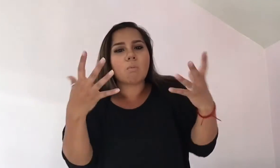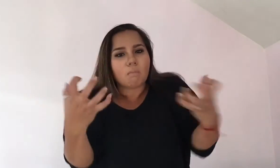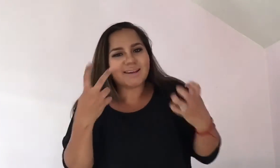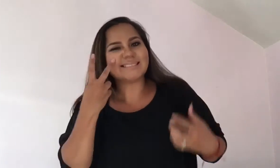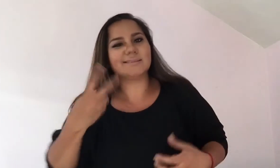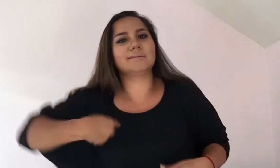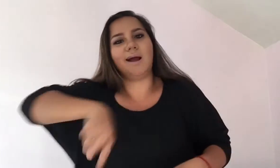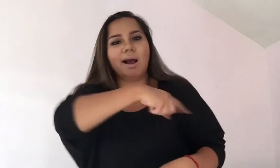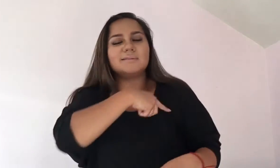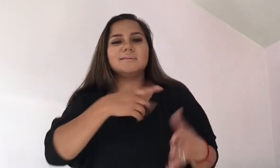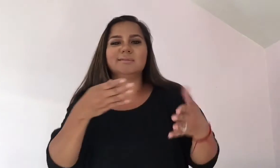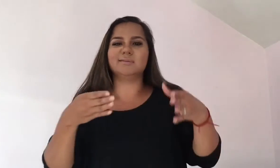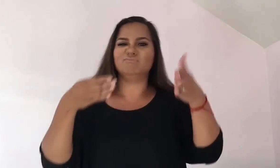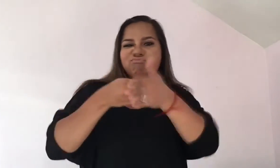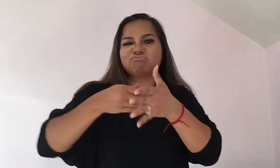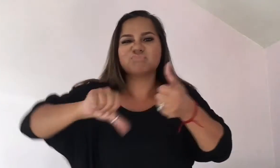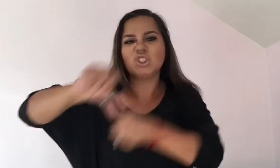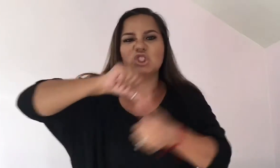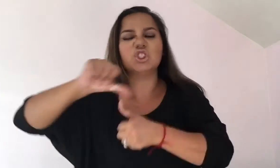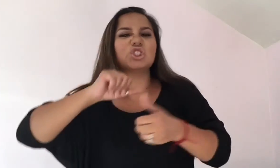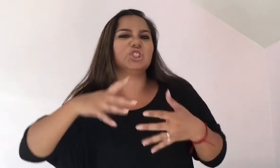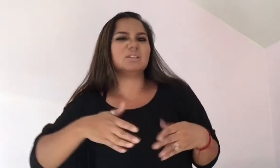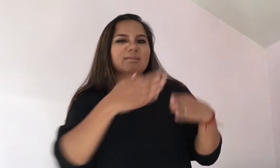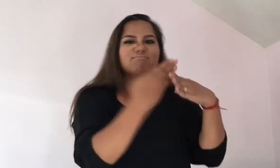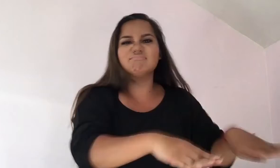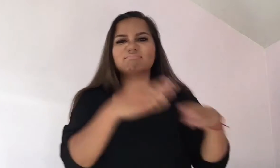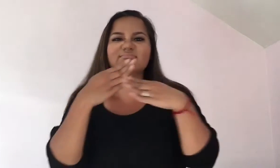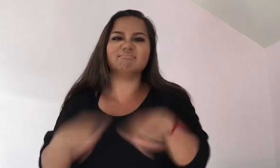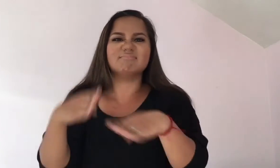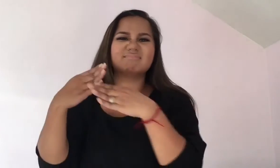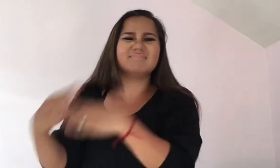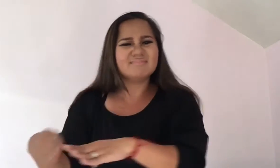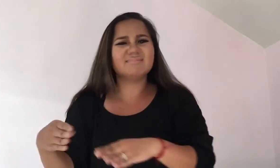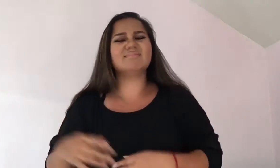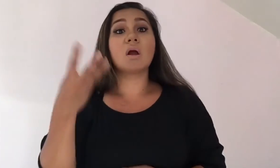that prefers we compete against each other.